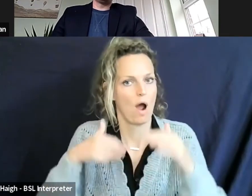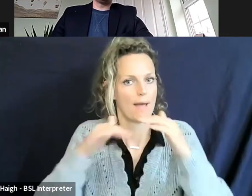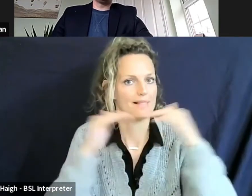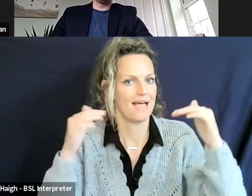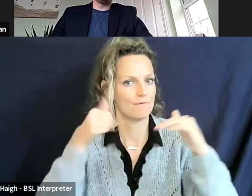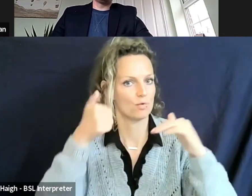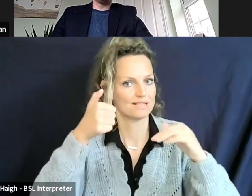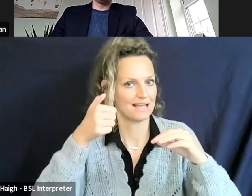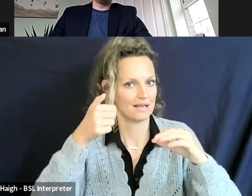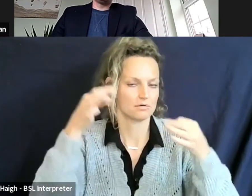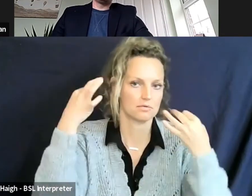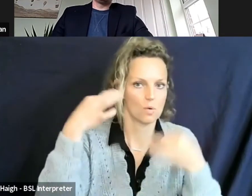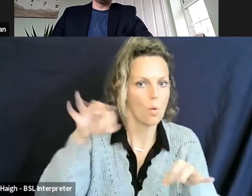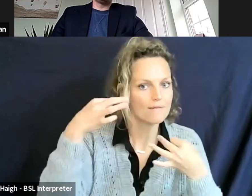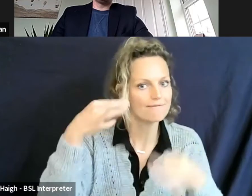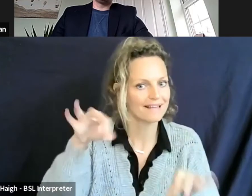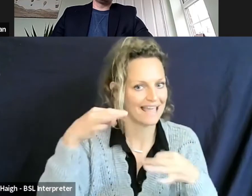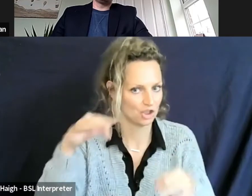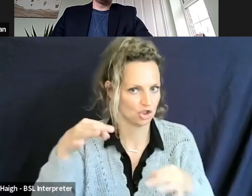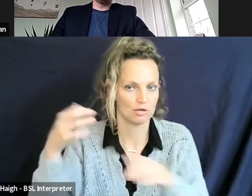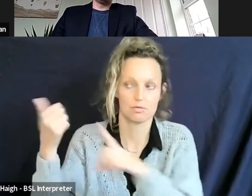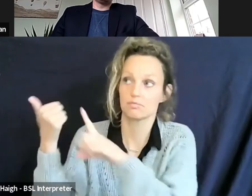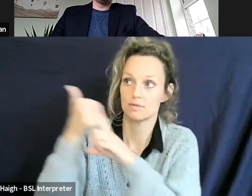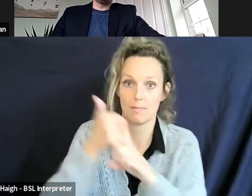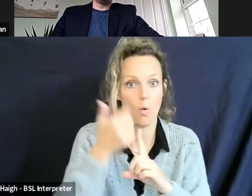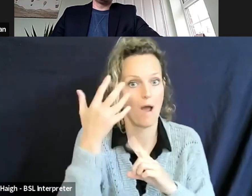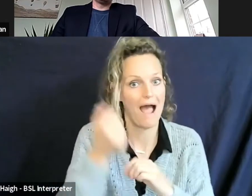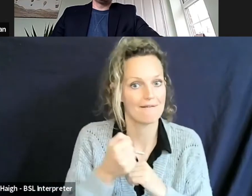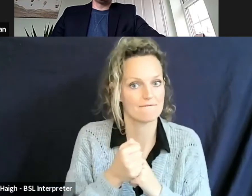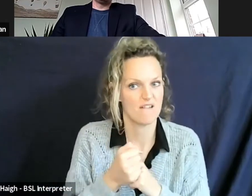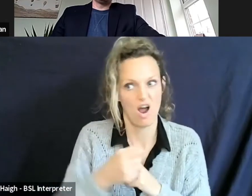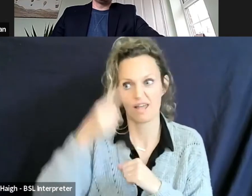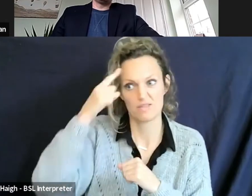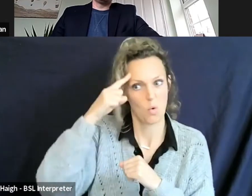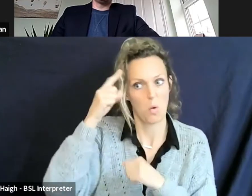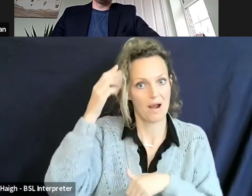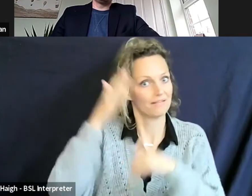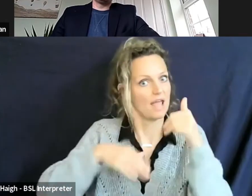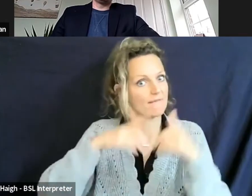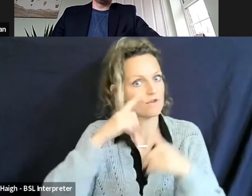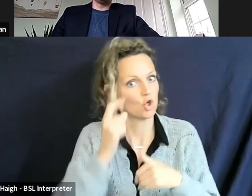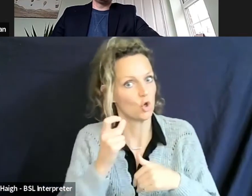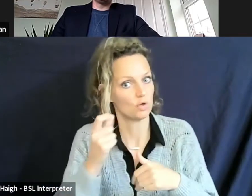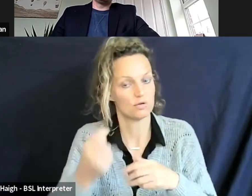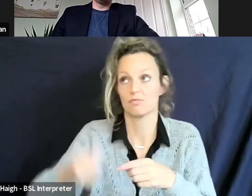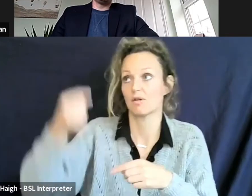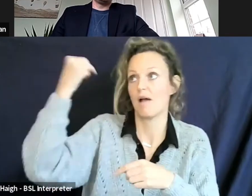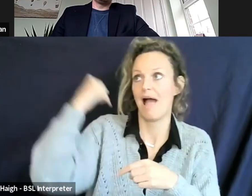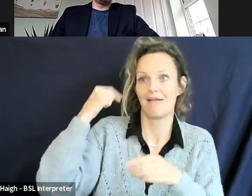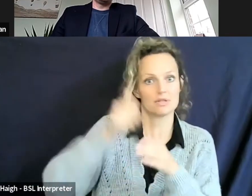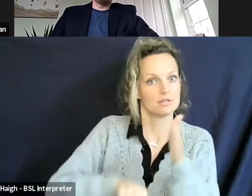more time. That was through an outside provider but they give you reasonable adjustments, they gave us support,